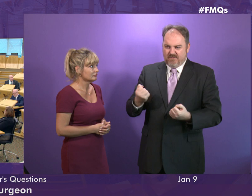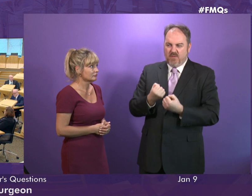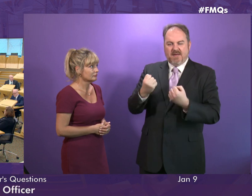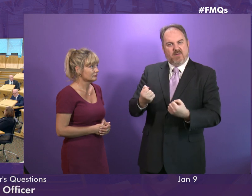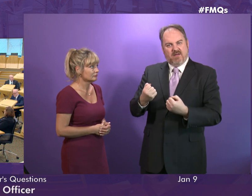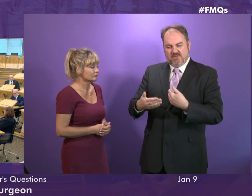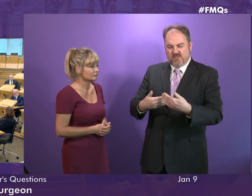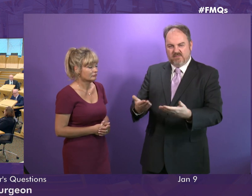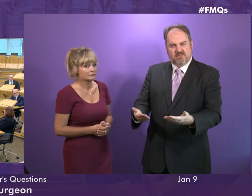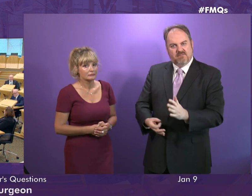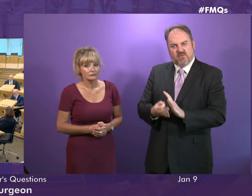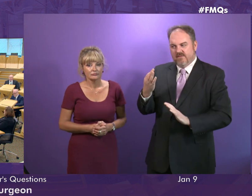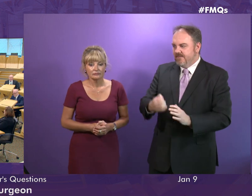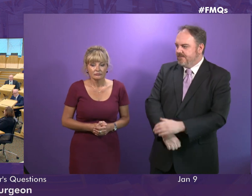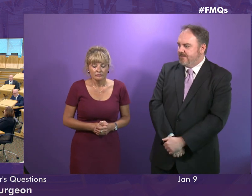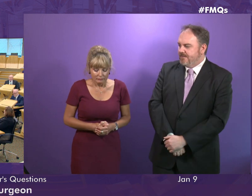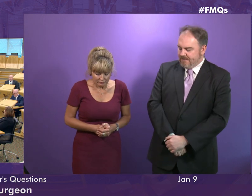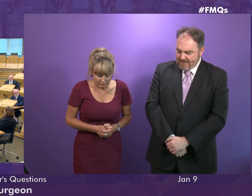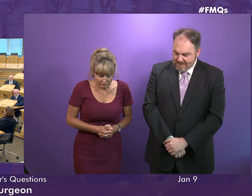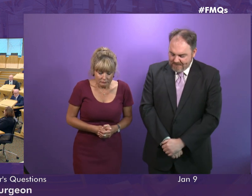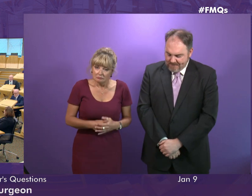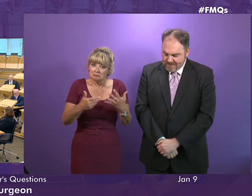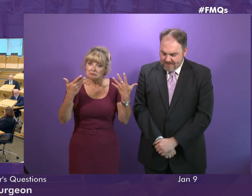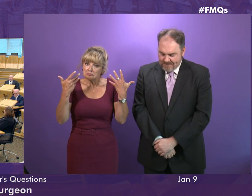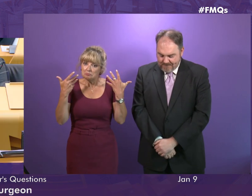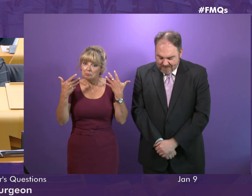The First Minister (Nicola Sturgeon): We have given local government those powers